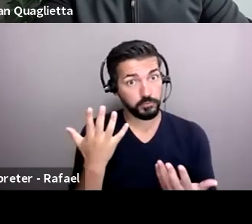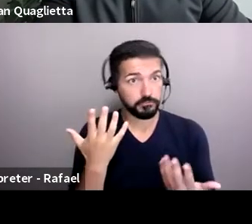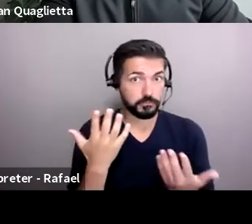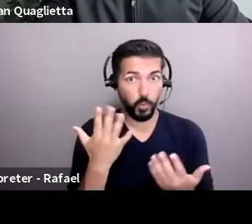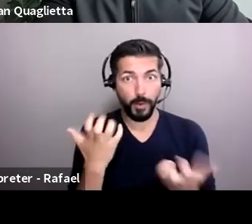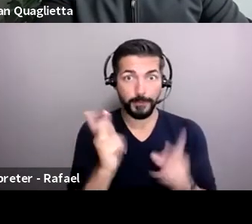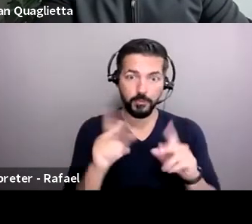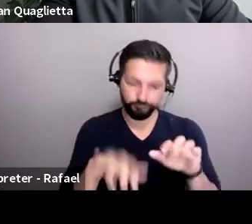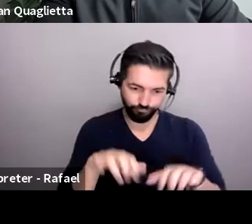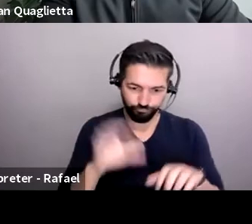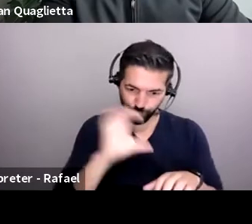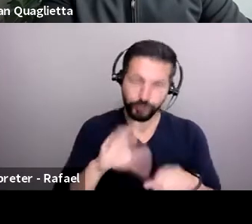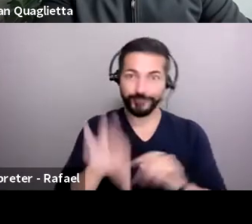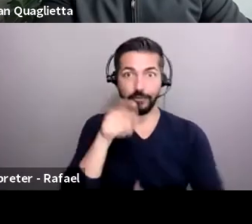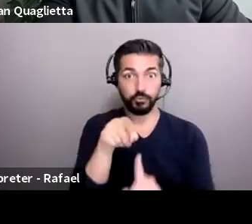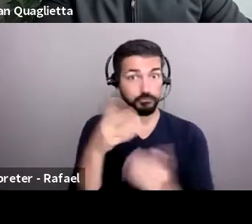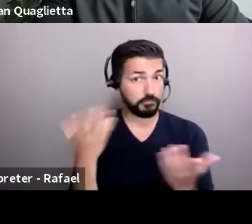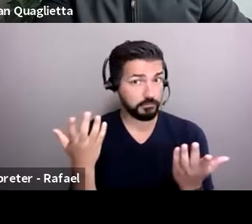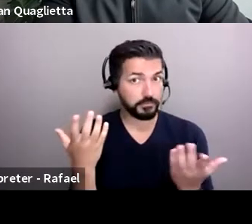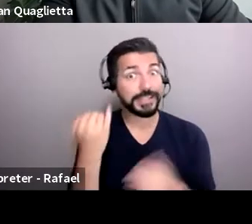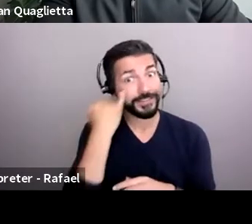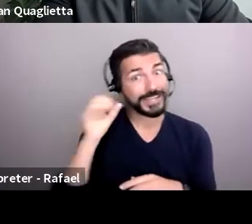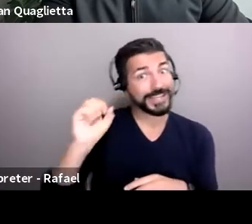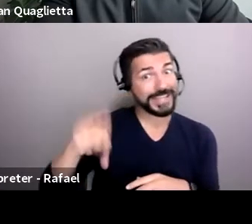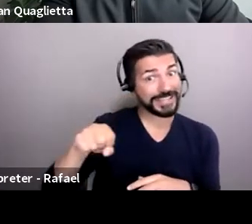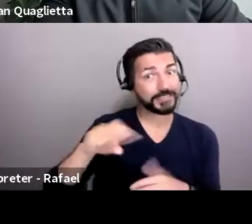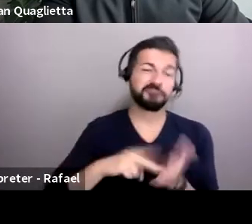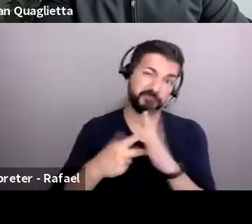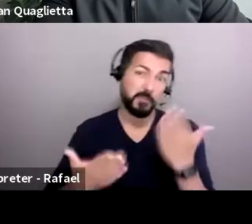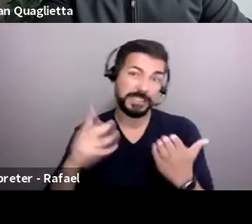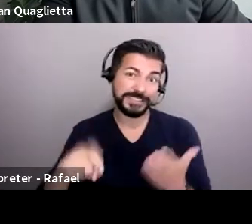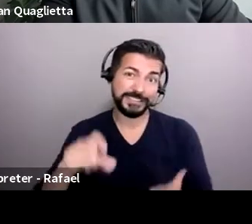If so, I would say you probably need an SEO effort to go